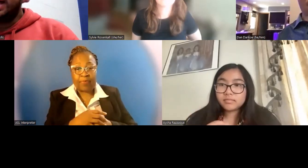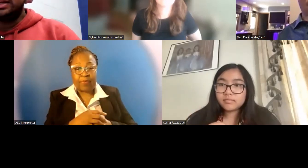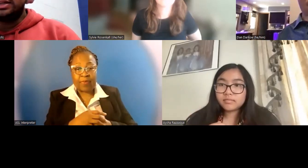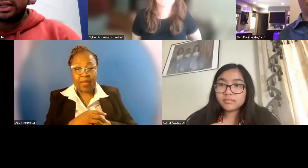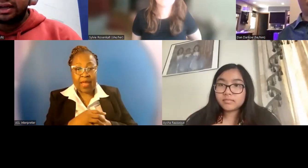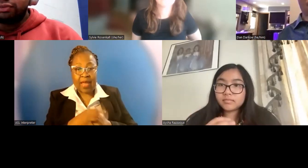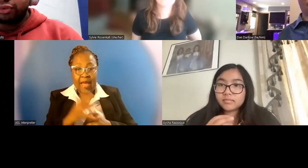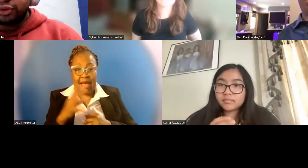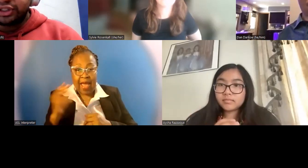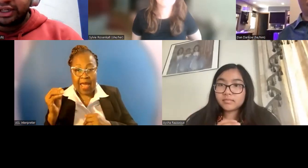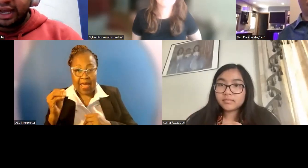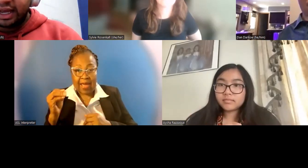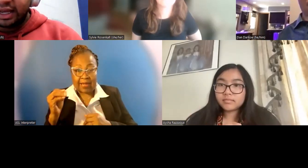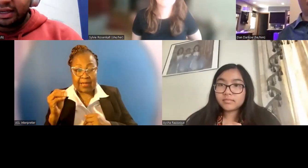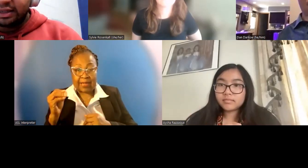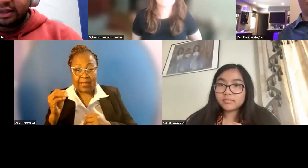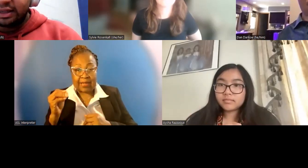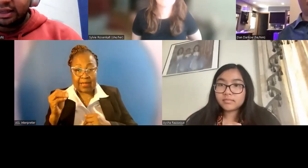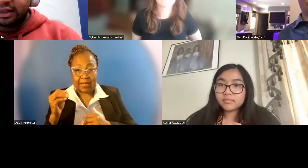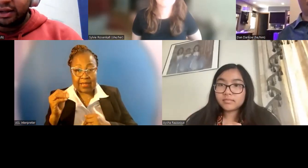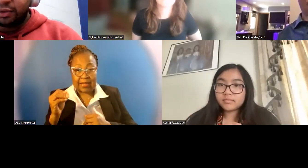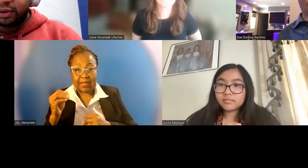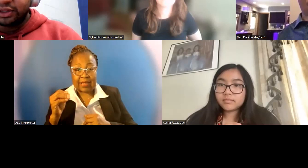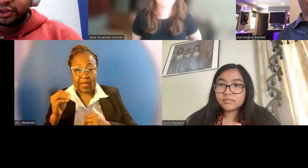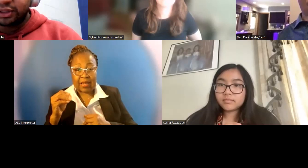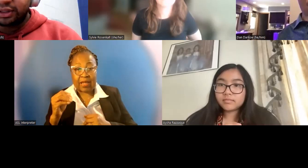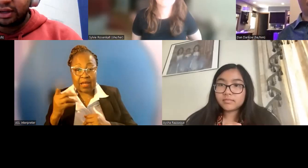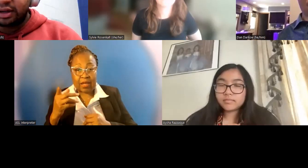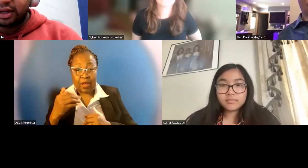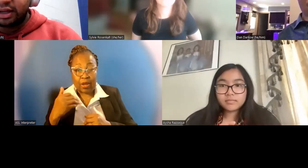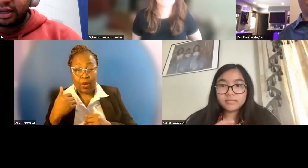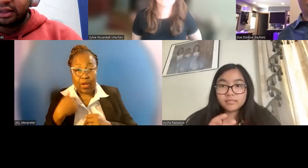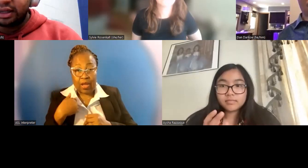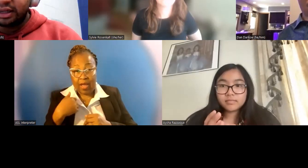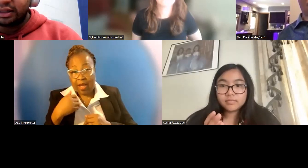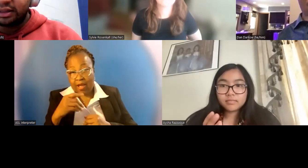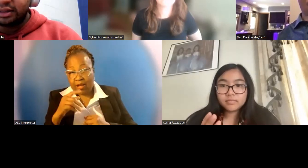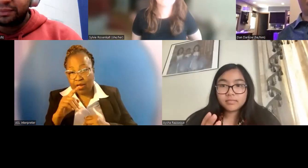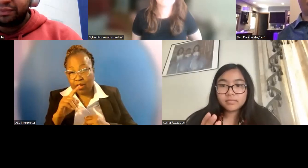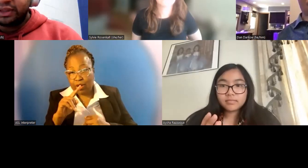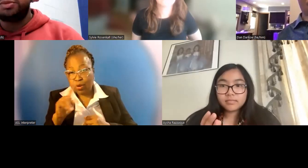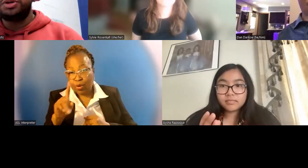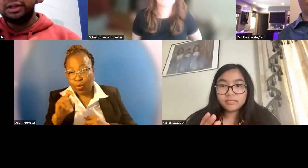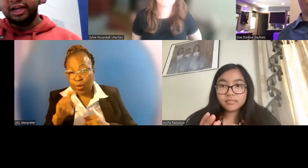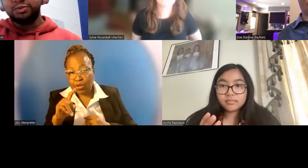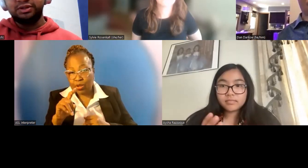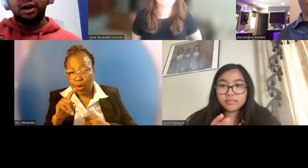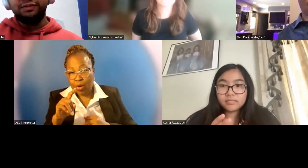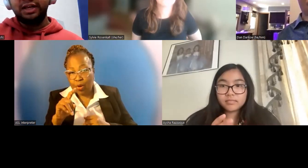and Rooshey had a question on creating engagement